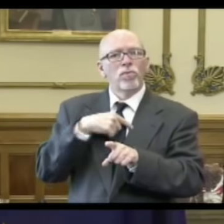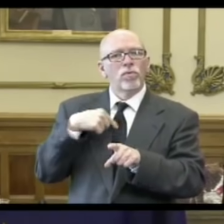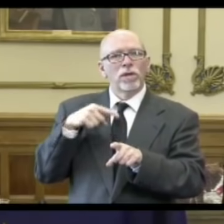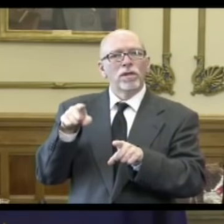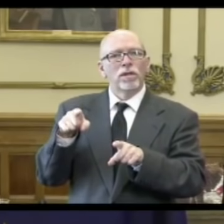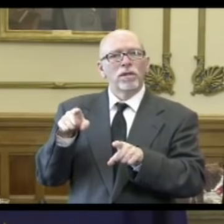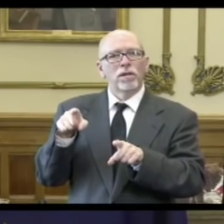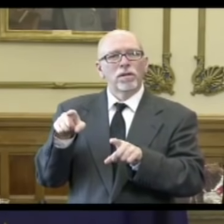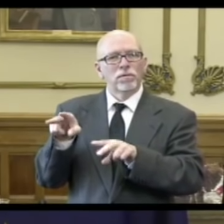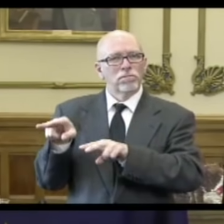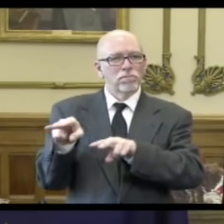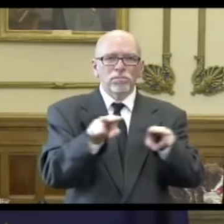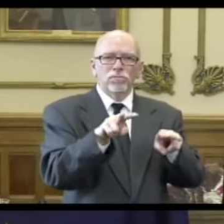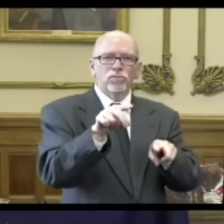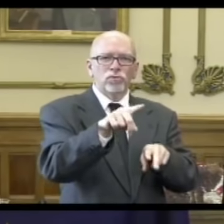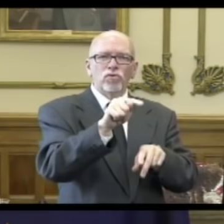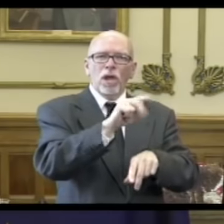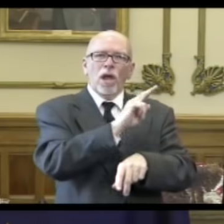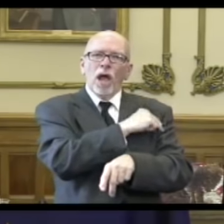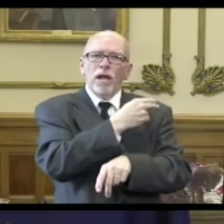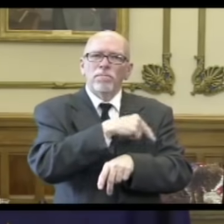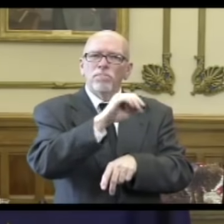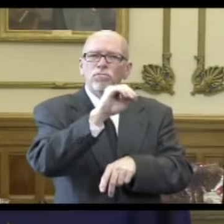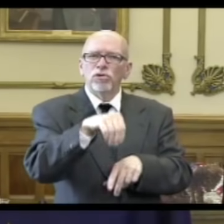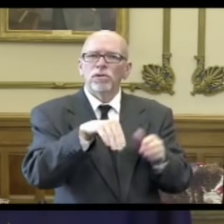WE LOOK AT THE DEATH RATE FOR